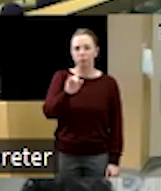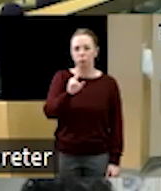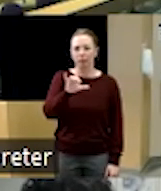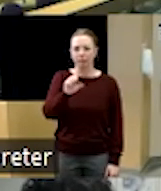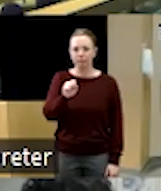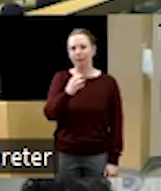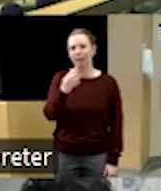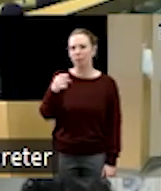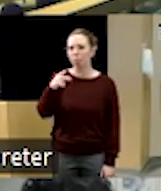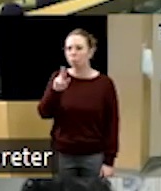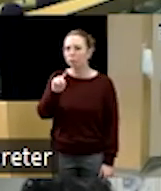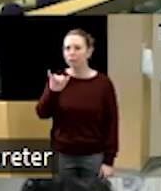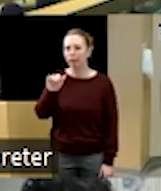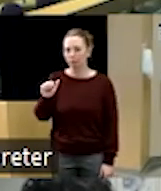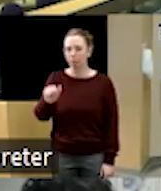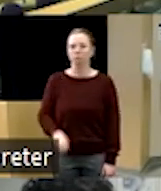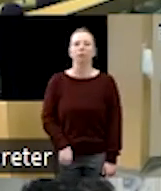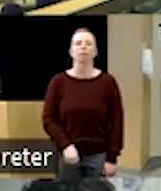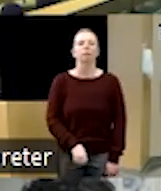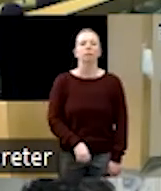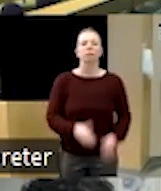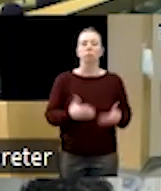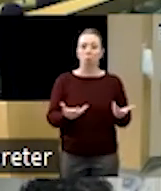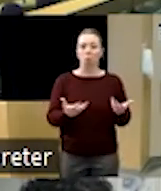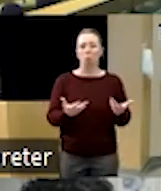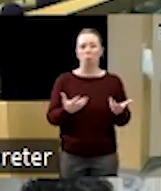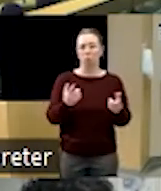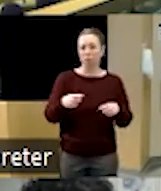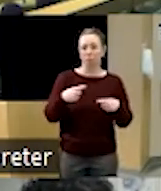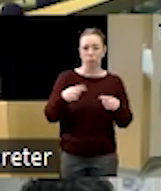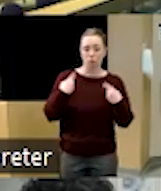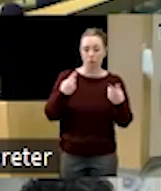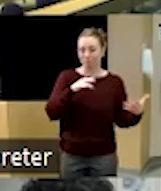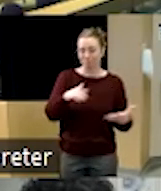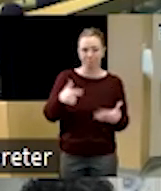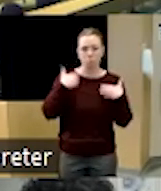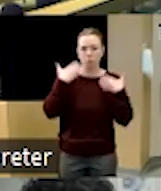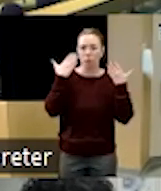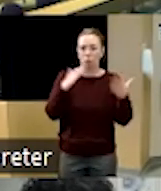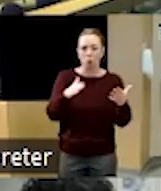so what we don't know yet is um how does this poorly nodal node modal no susceptus